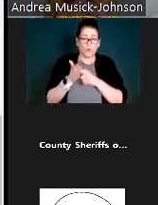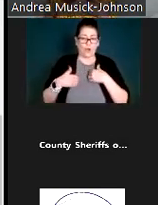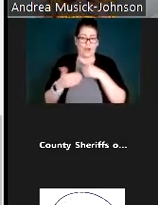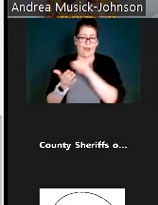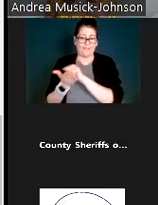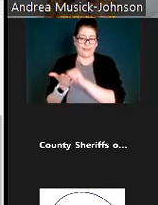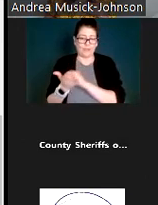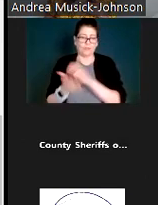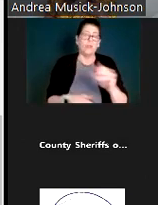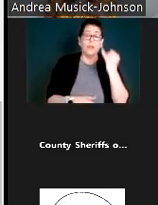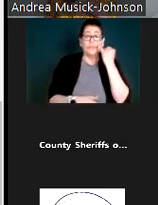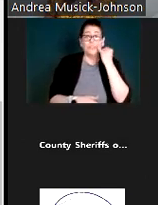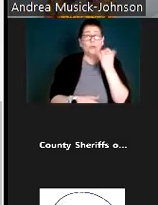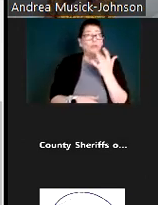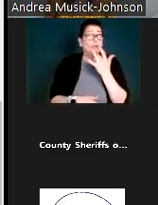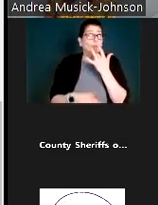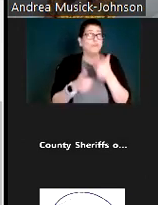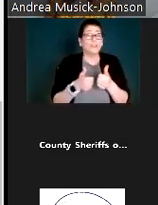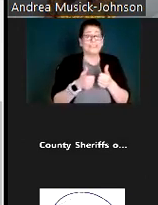notified through text message. I could click text message,